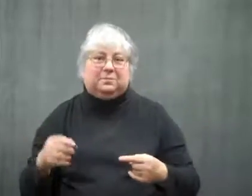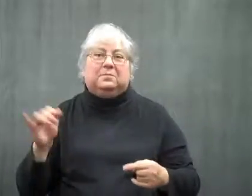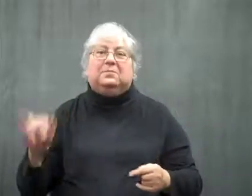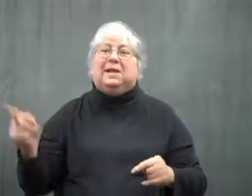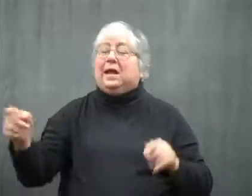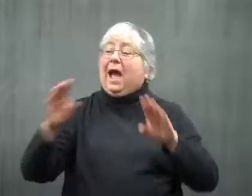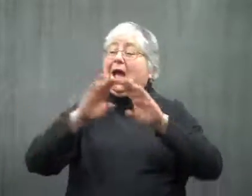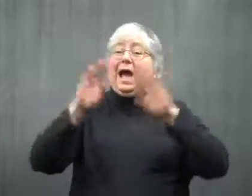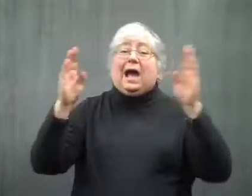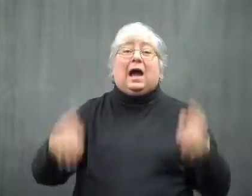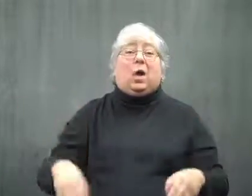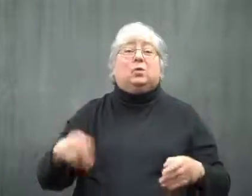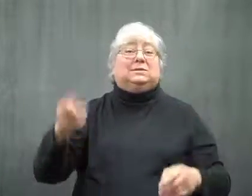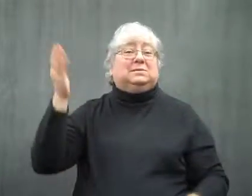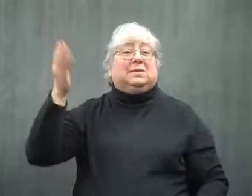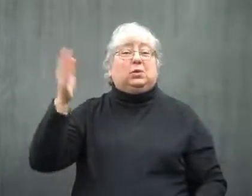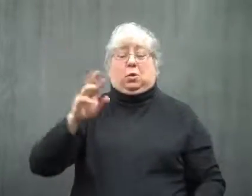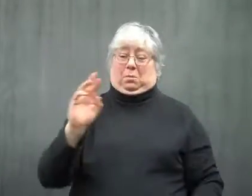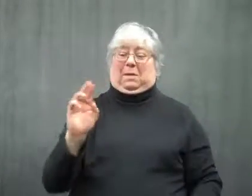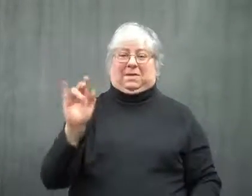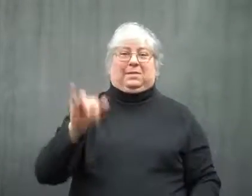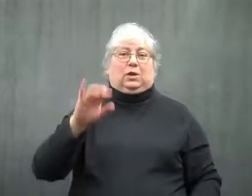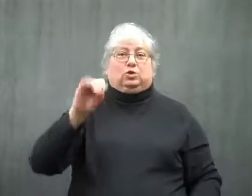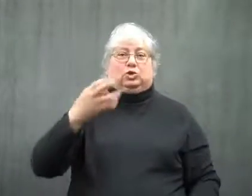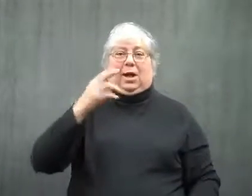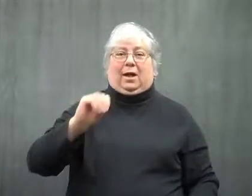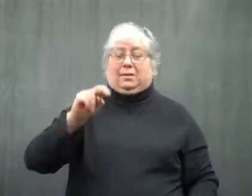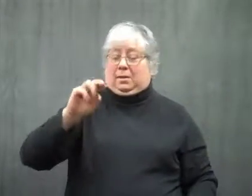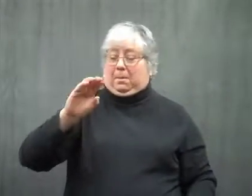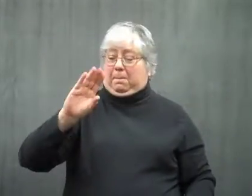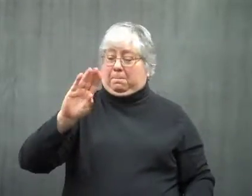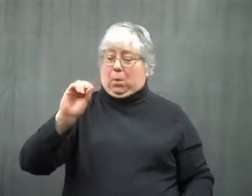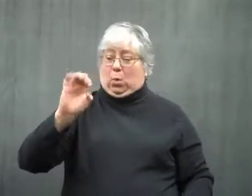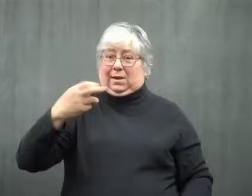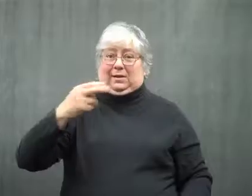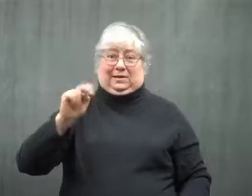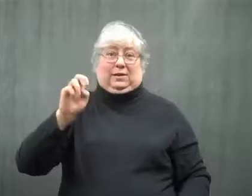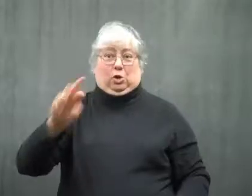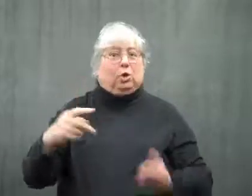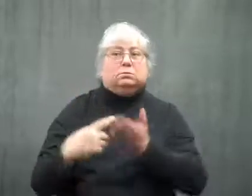The Speaker of the House, Republican John Boehner,